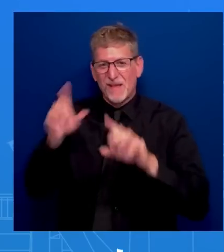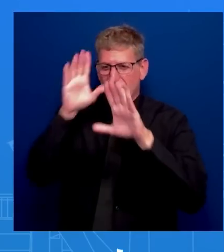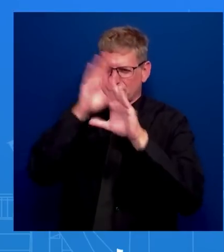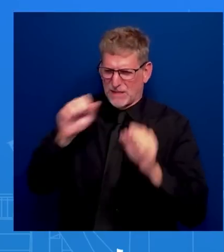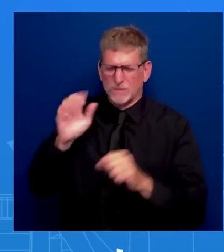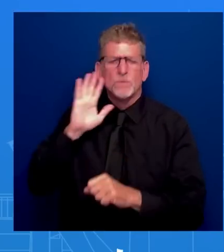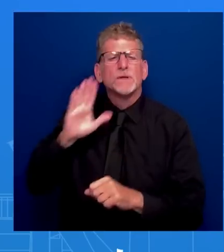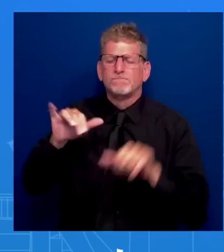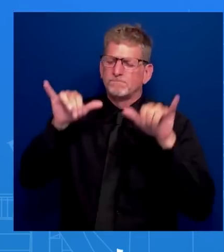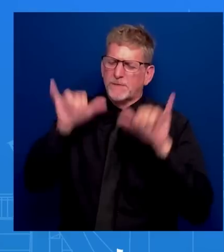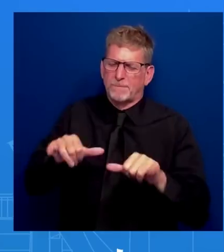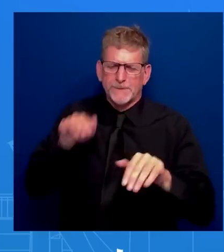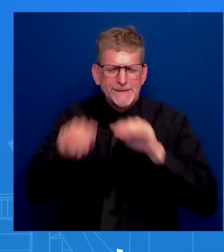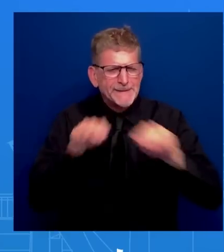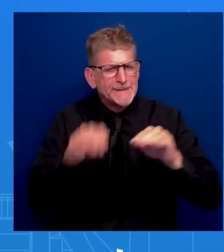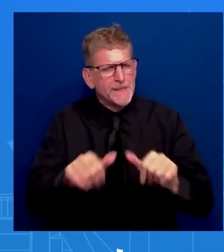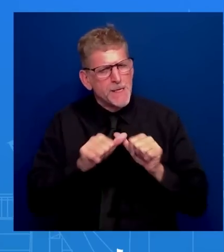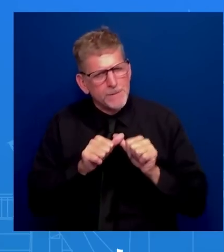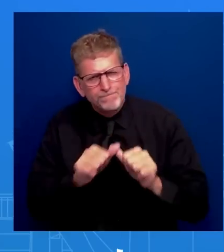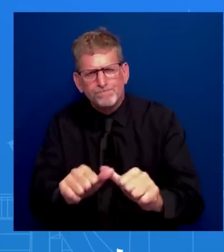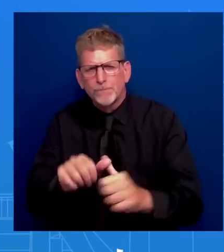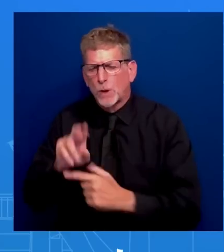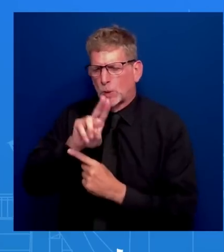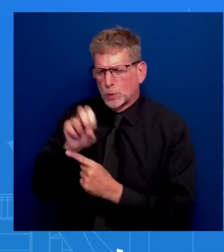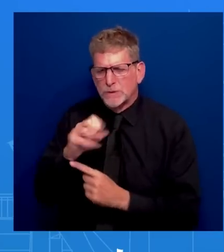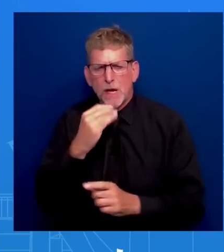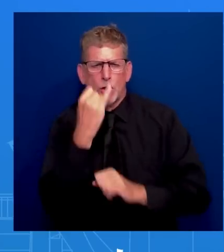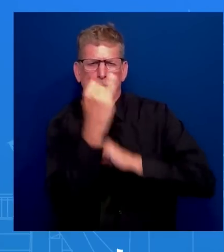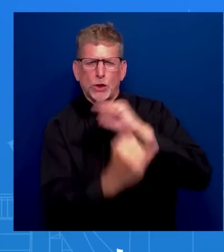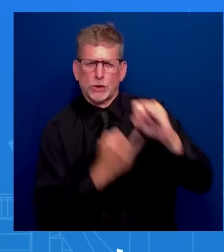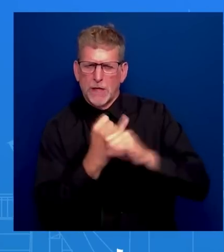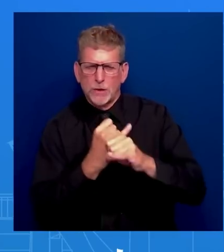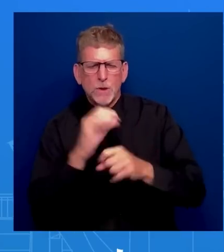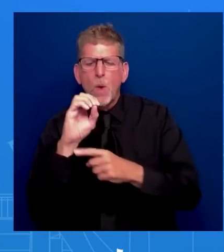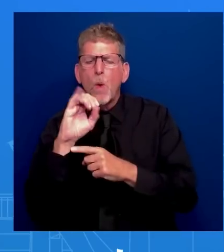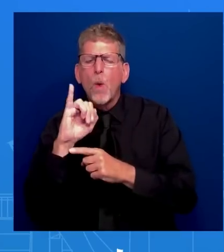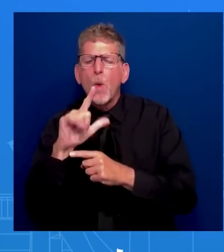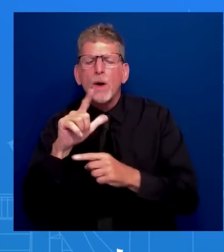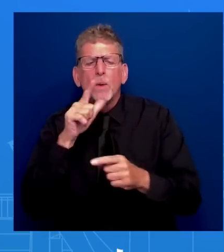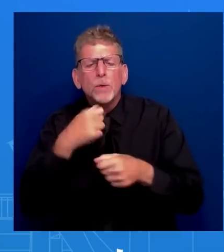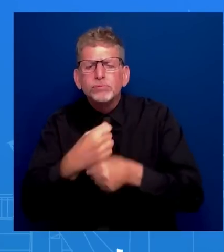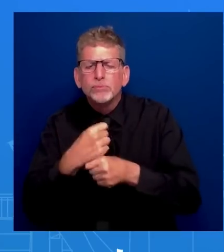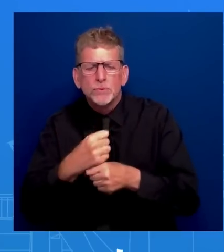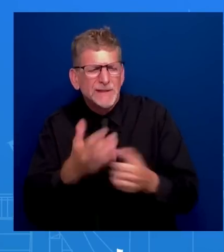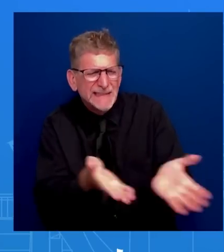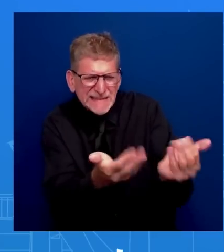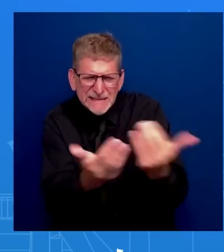so that they can continue to come down. With that, Zeke, you want to take us away? The Press: All right. Thanks, Karine.